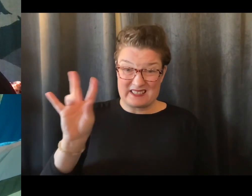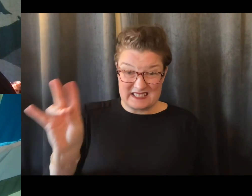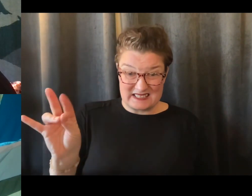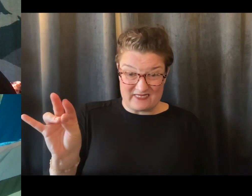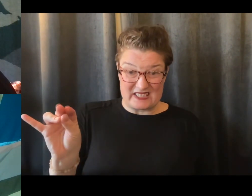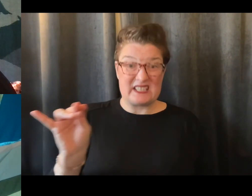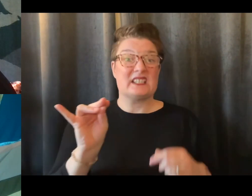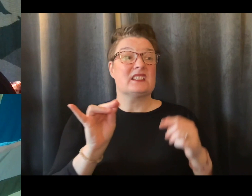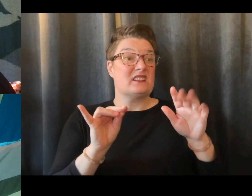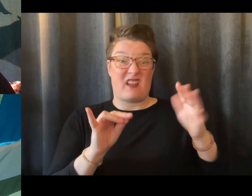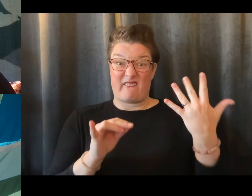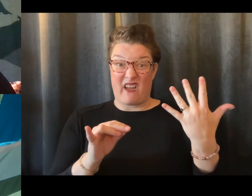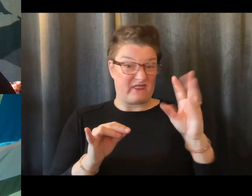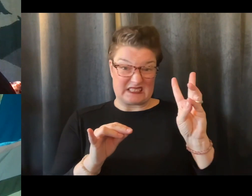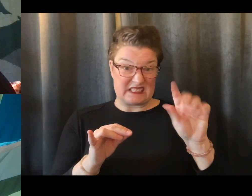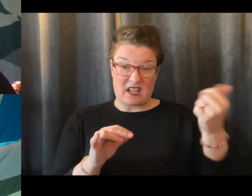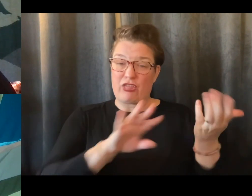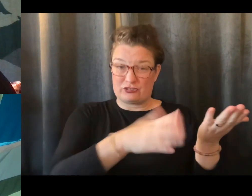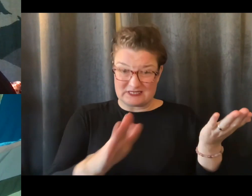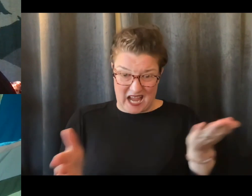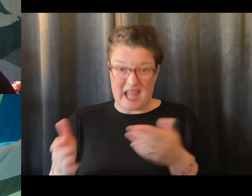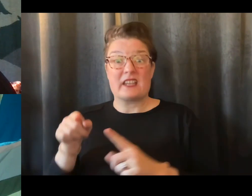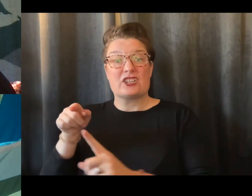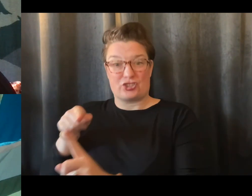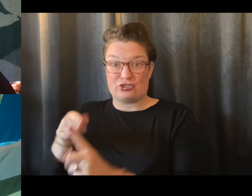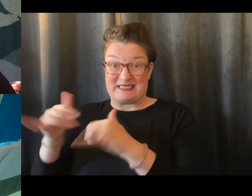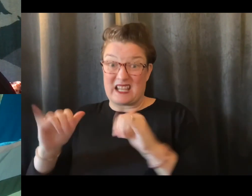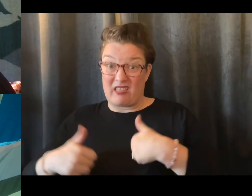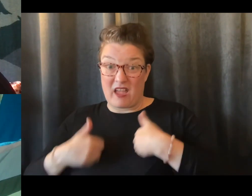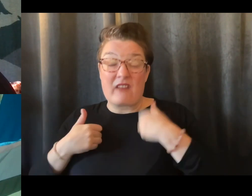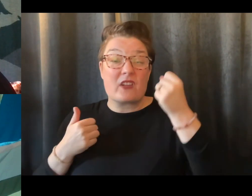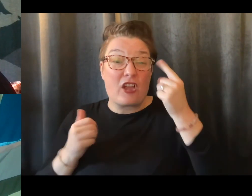And they, they, she sings the same song that her mother sings.